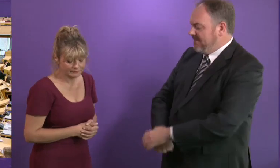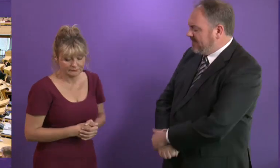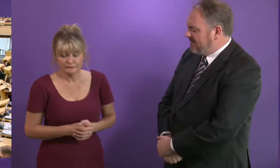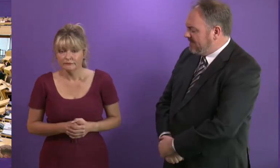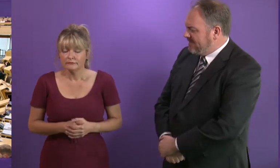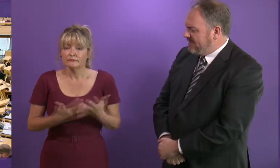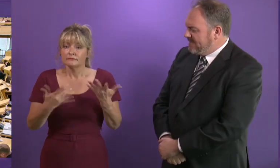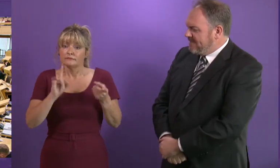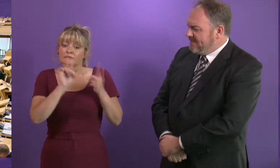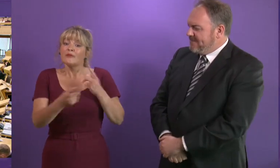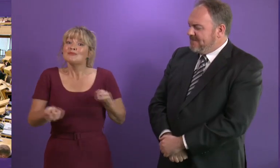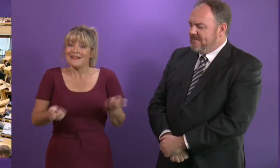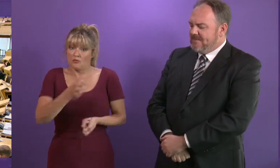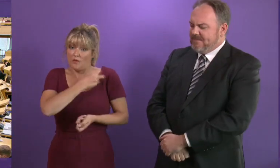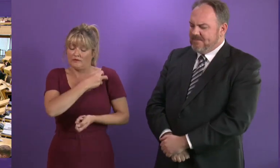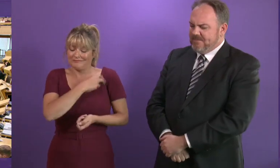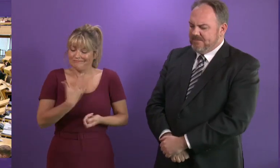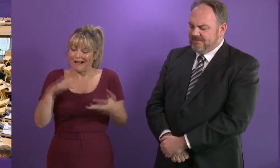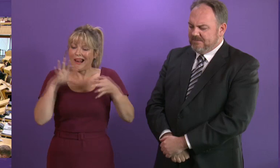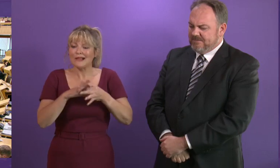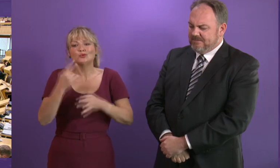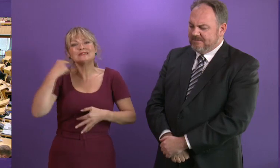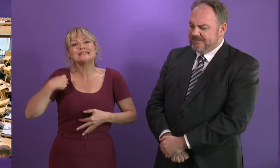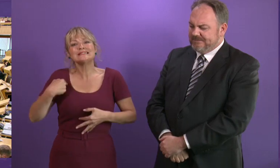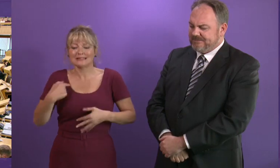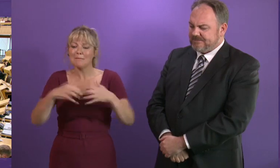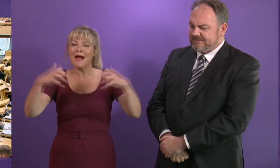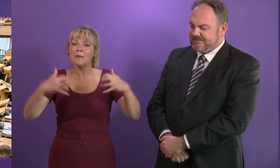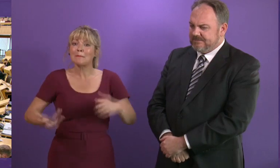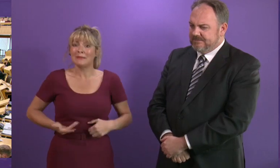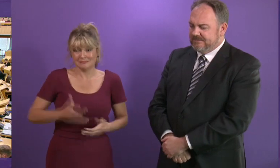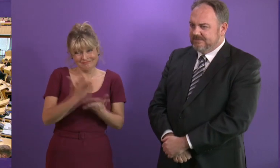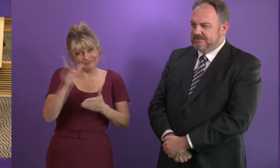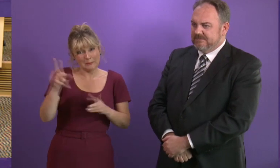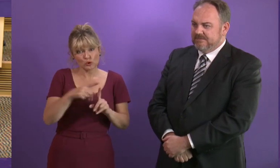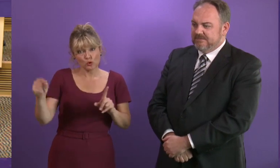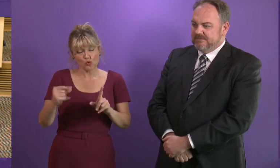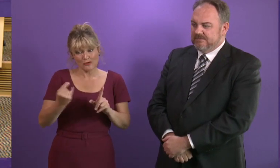First, there was Tory opposition business in the Parliament yesterday afternoon. I suspect